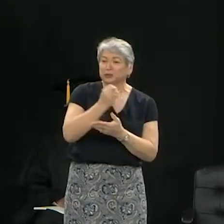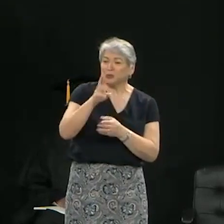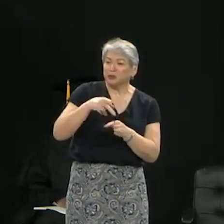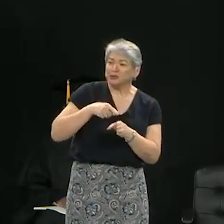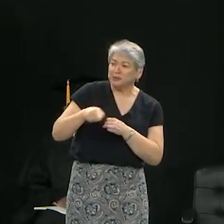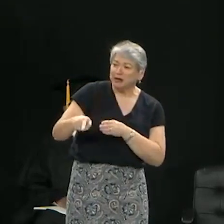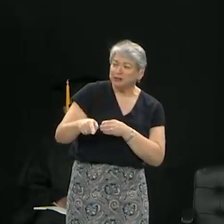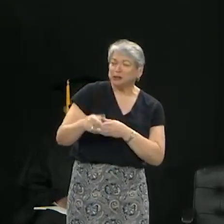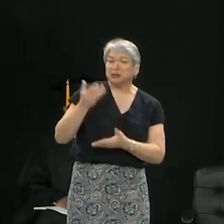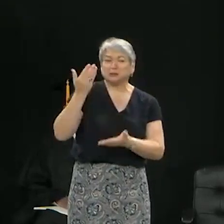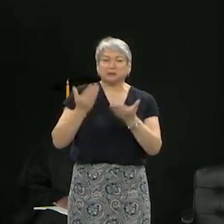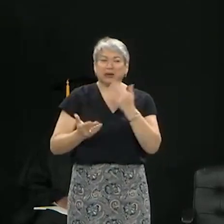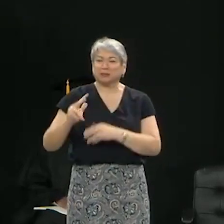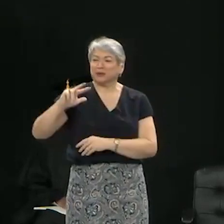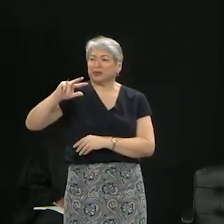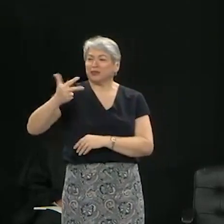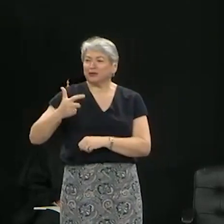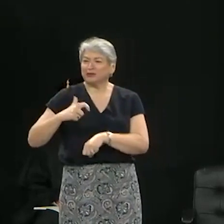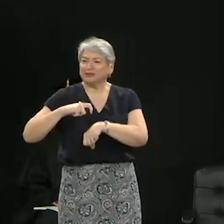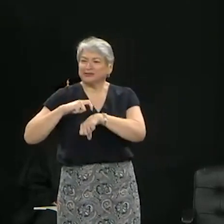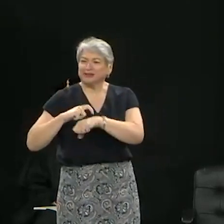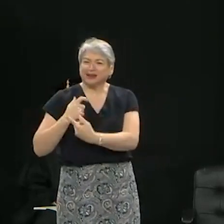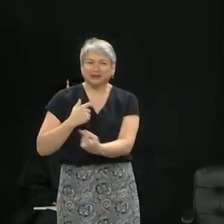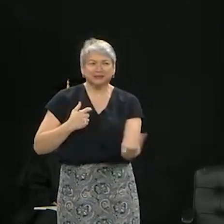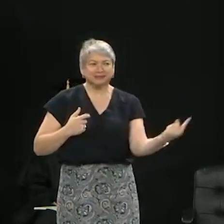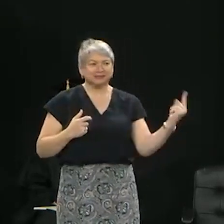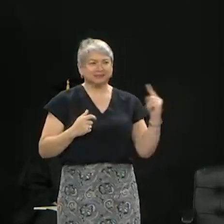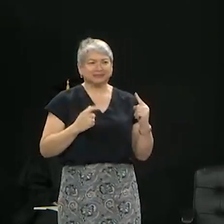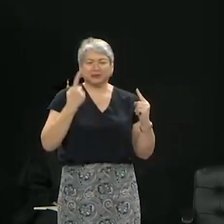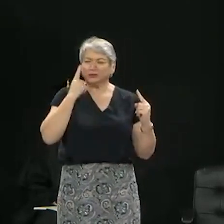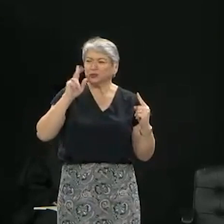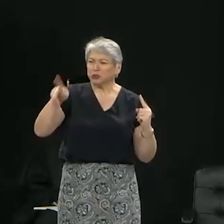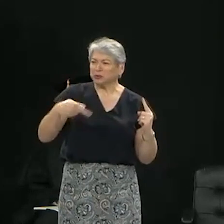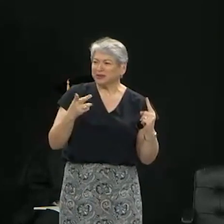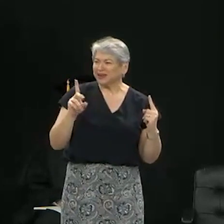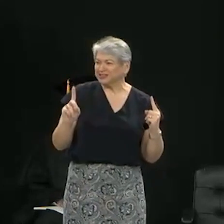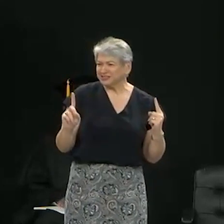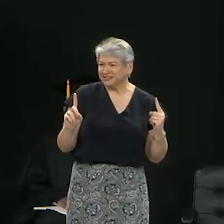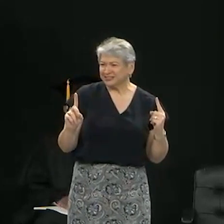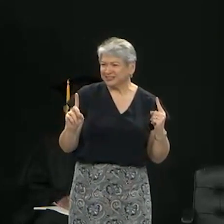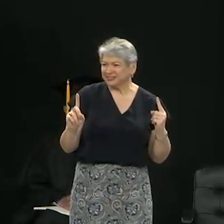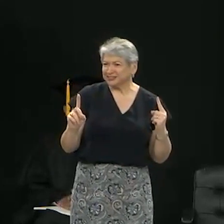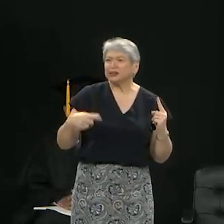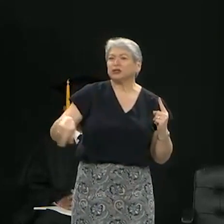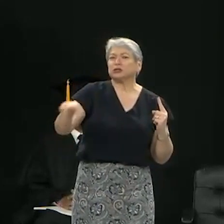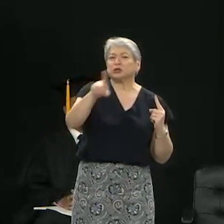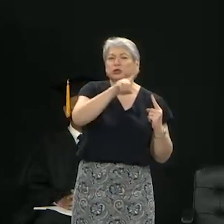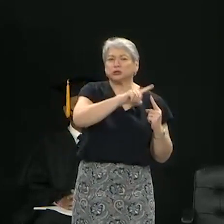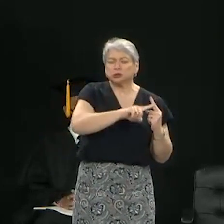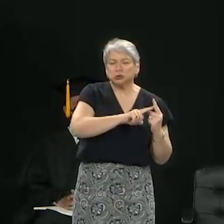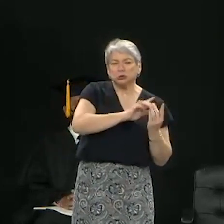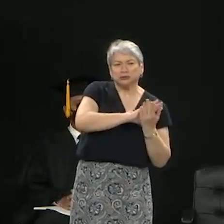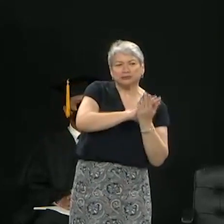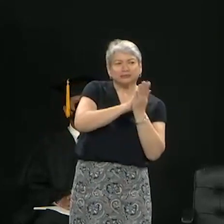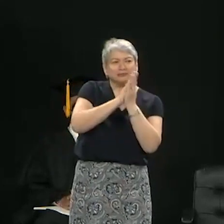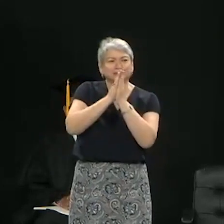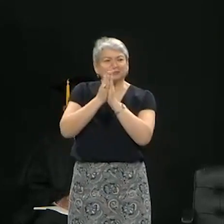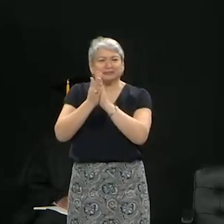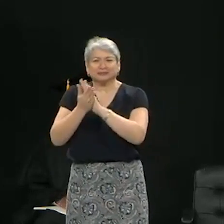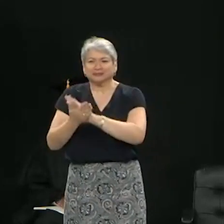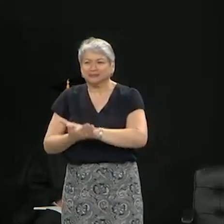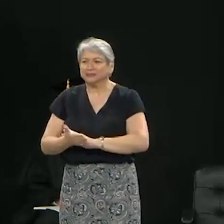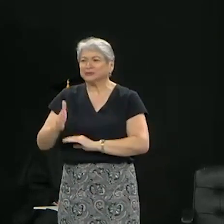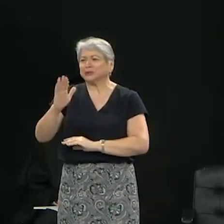and perhaps a third time, for your PhD, as you grow into your very promising career.